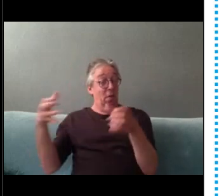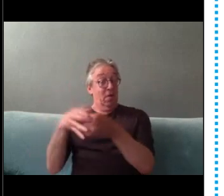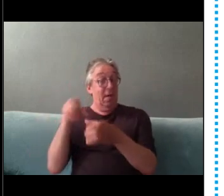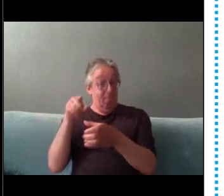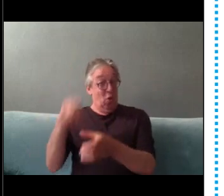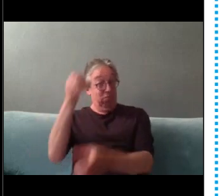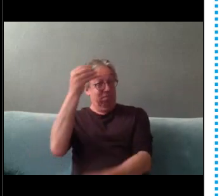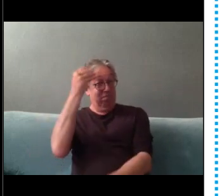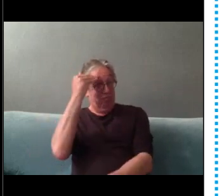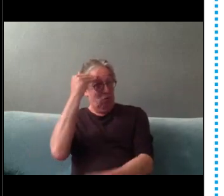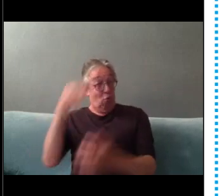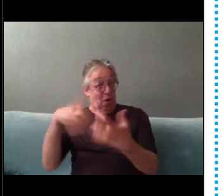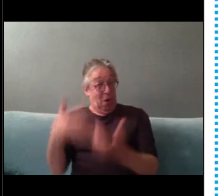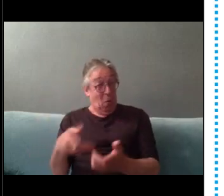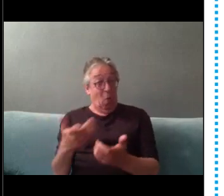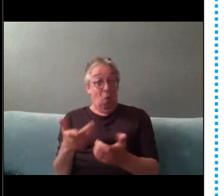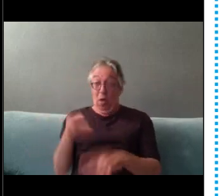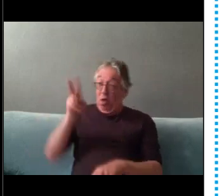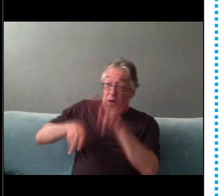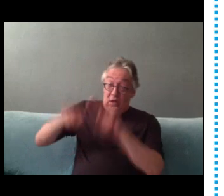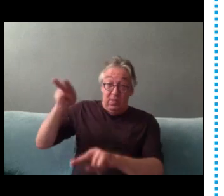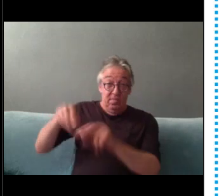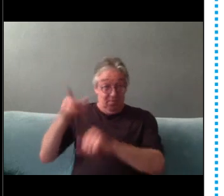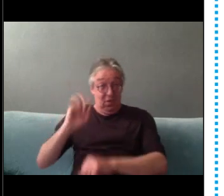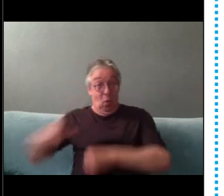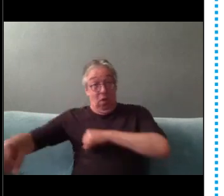and looking at the bus or looking at the airplane.